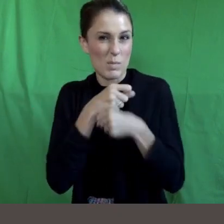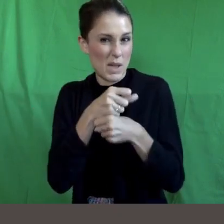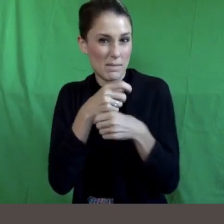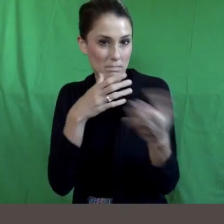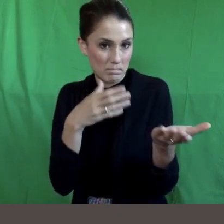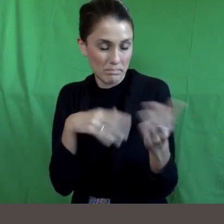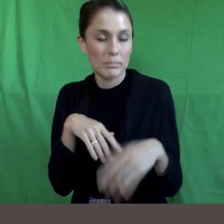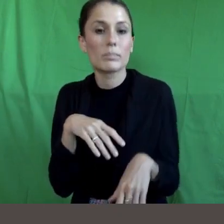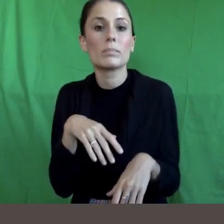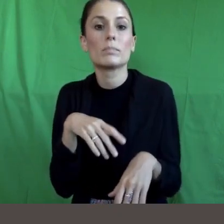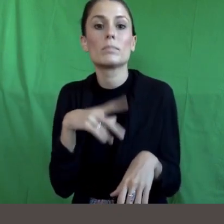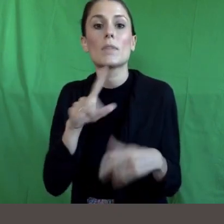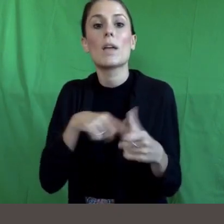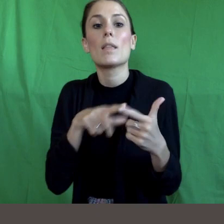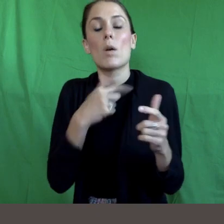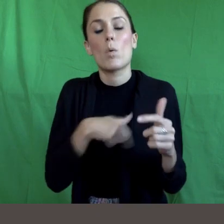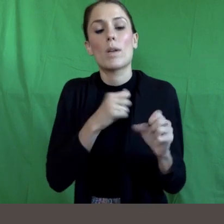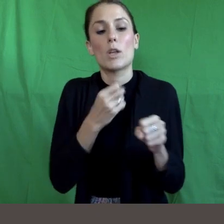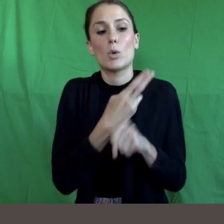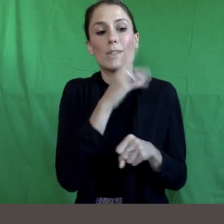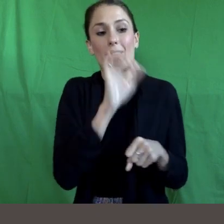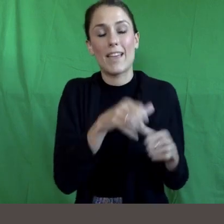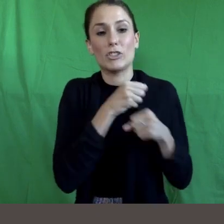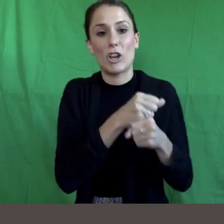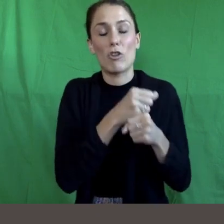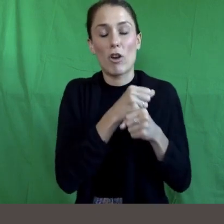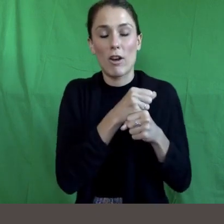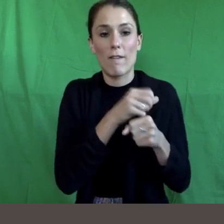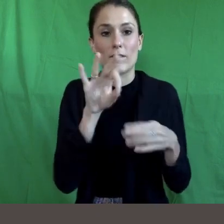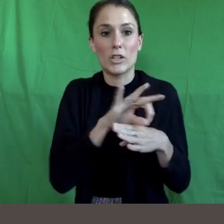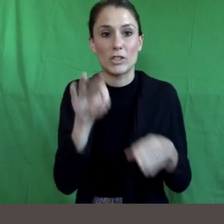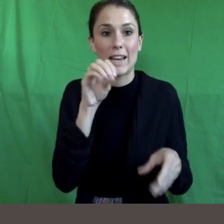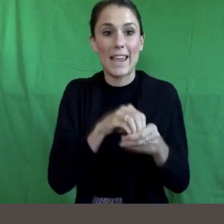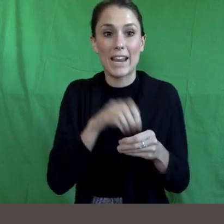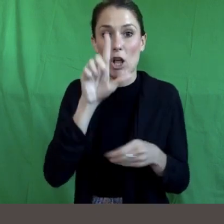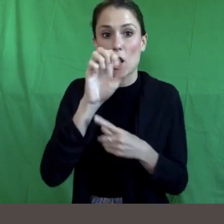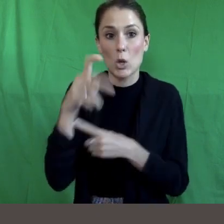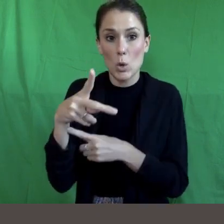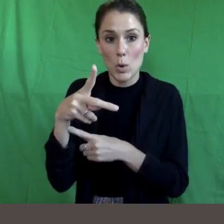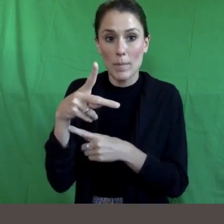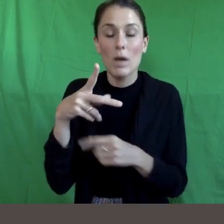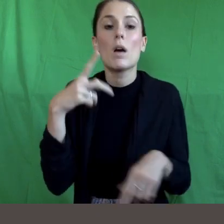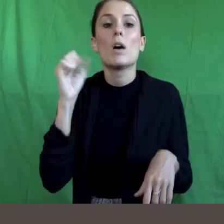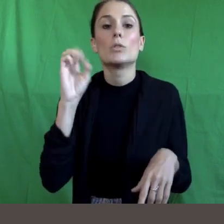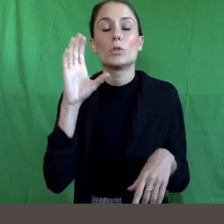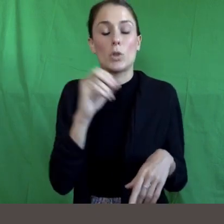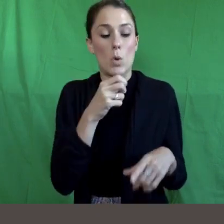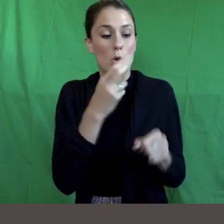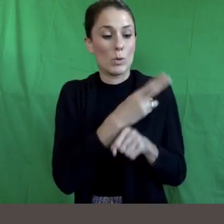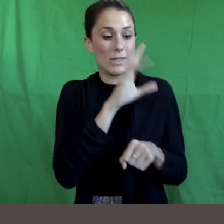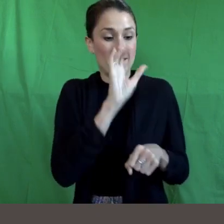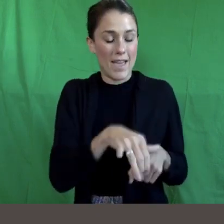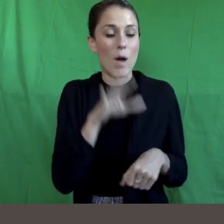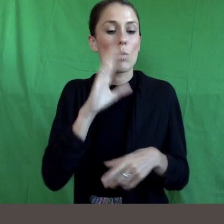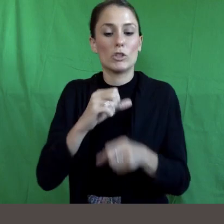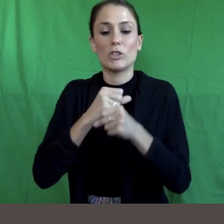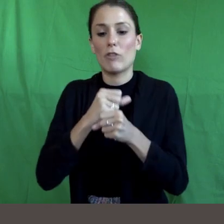Let's go ahead and create this generator function. Then we can use this generator function in a for loop. Whenever we call this function, we know we're going to get back a generator object, which